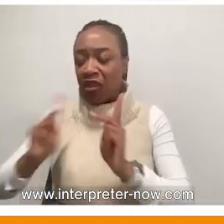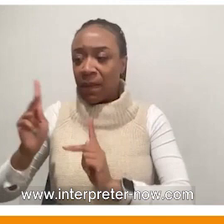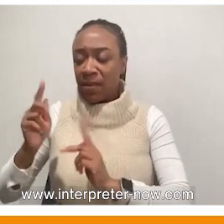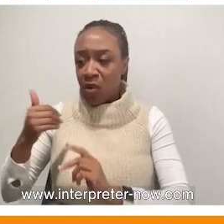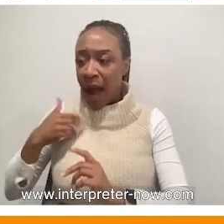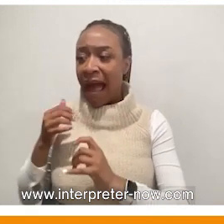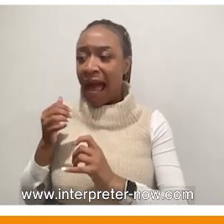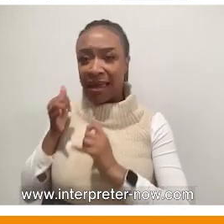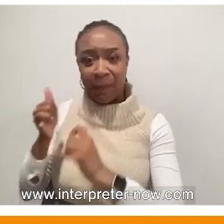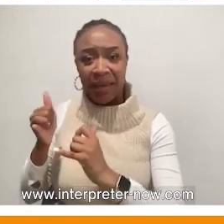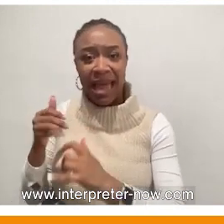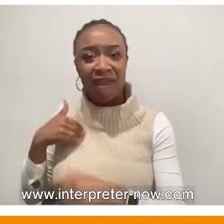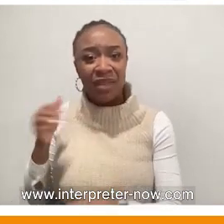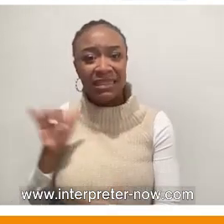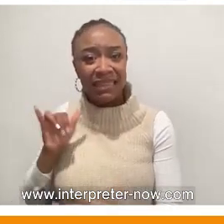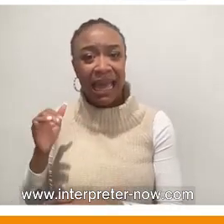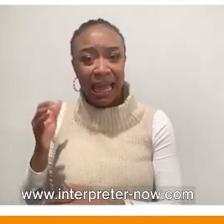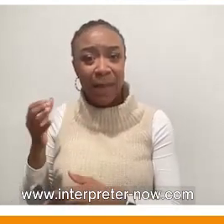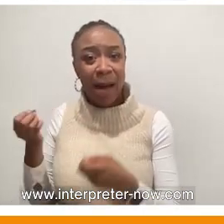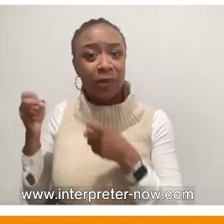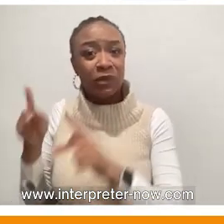and are able to do have that opportunity,